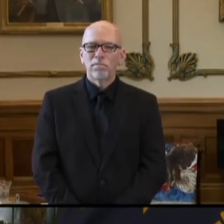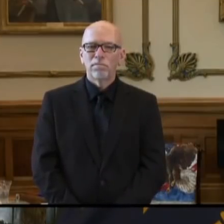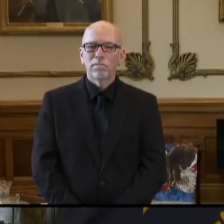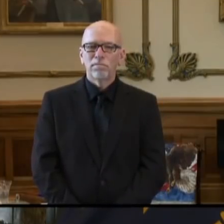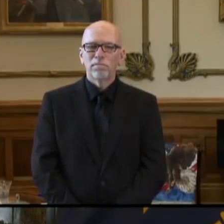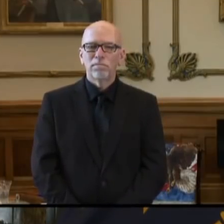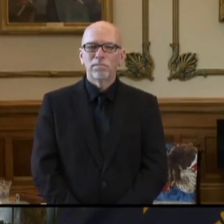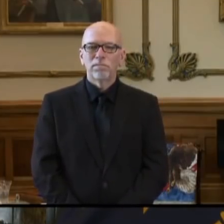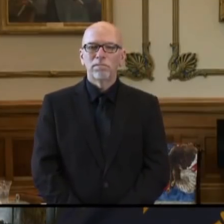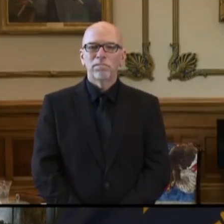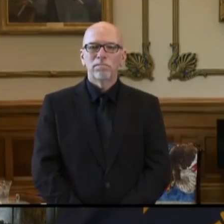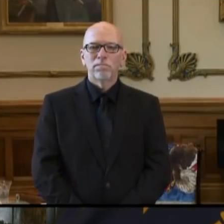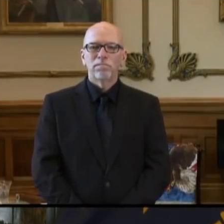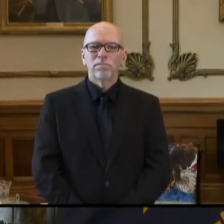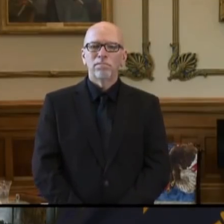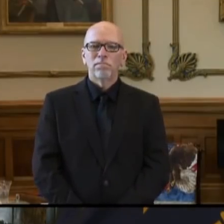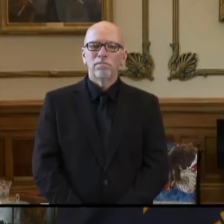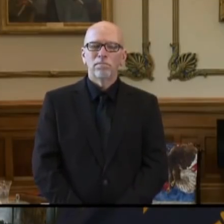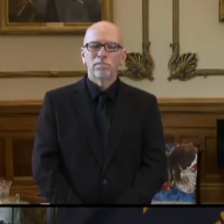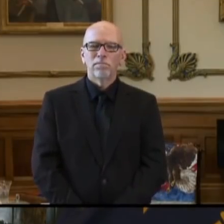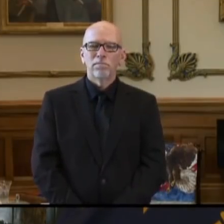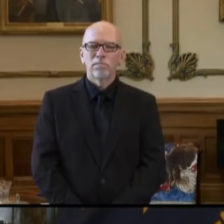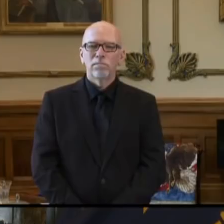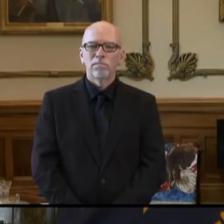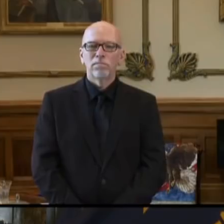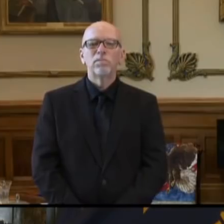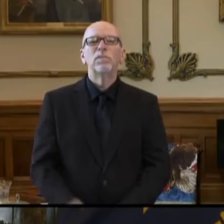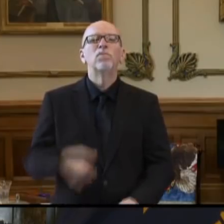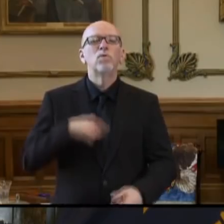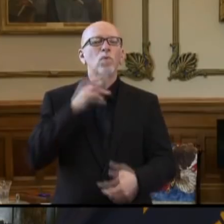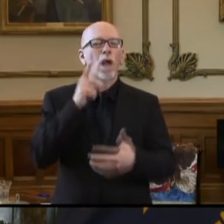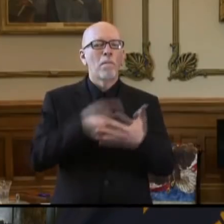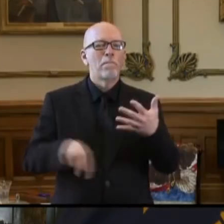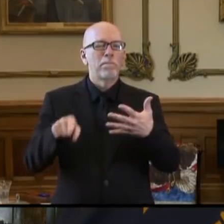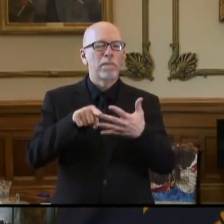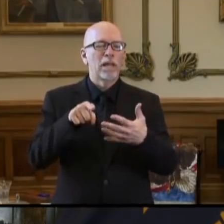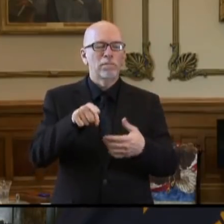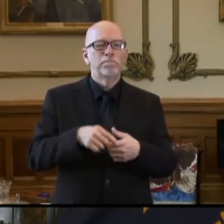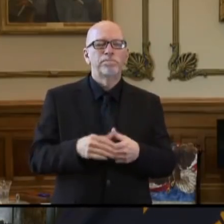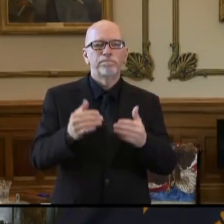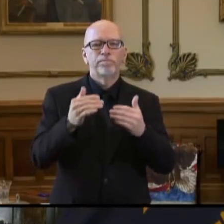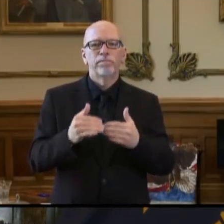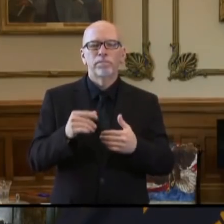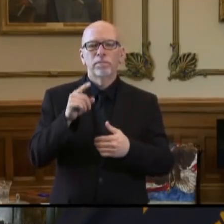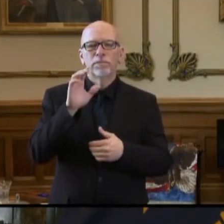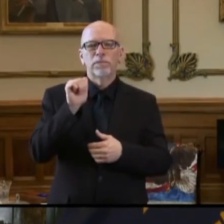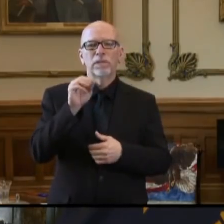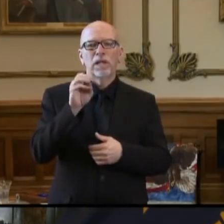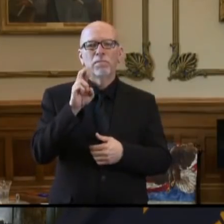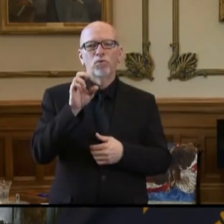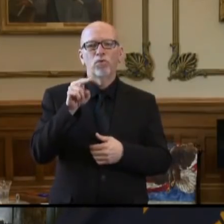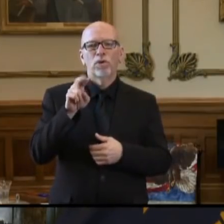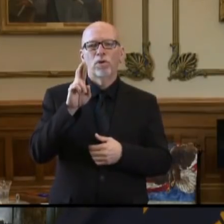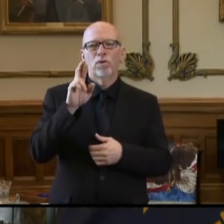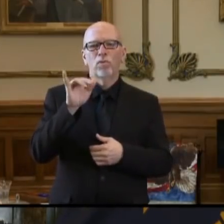OWN MICROPHONE